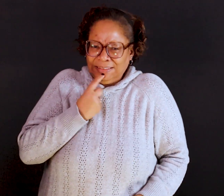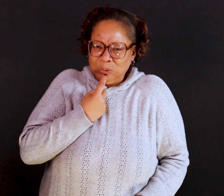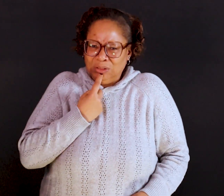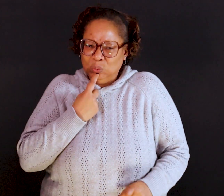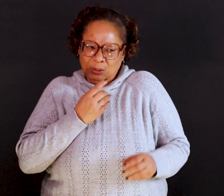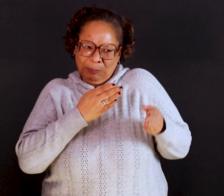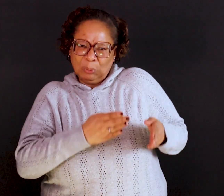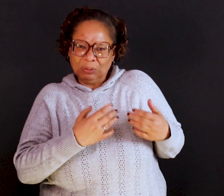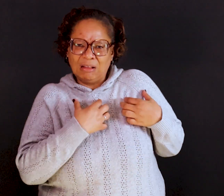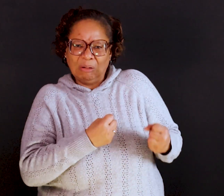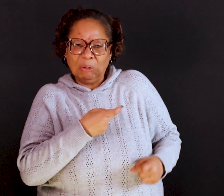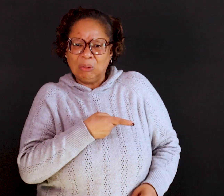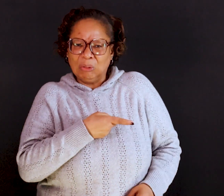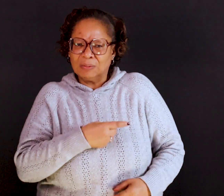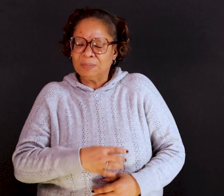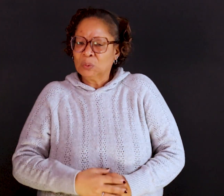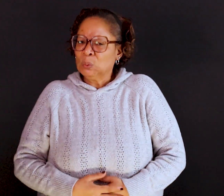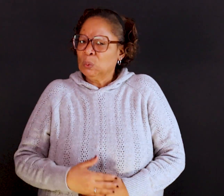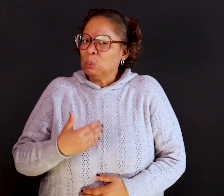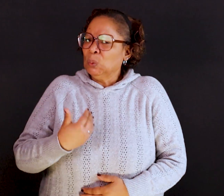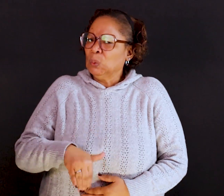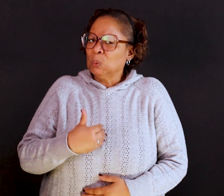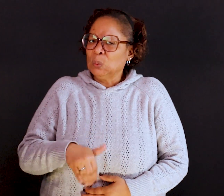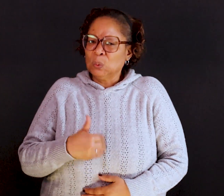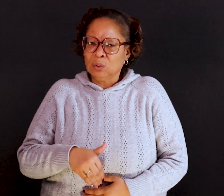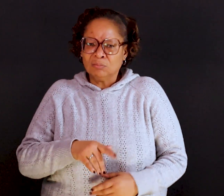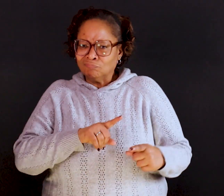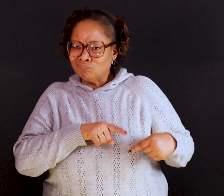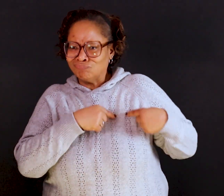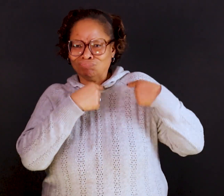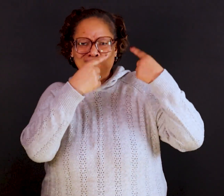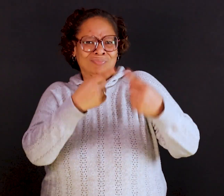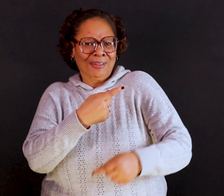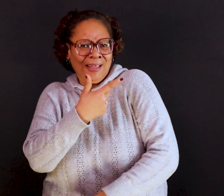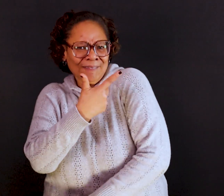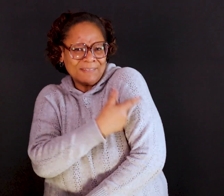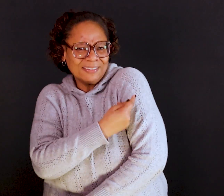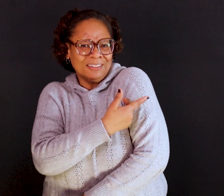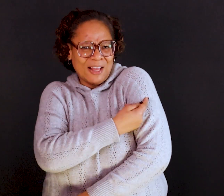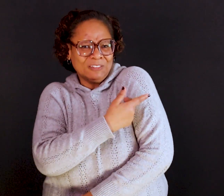complications to a person's health. Long standing vaccination